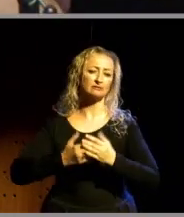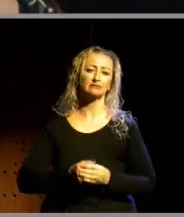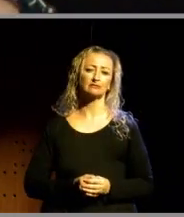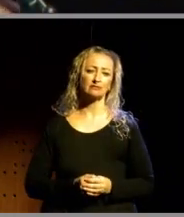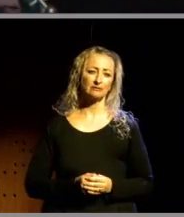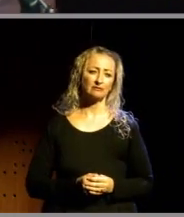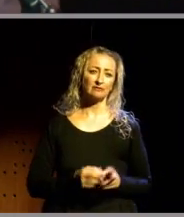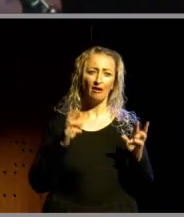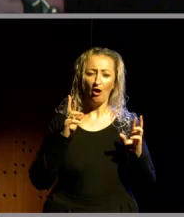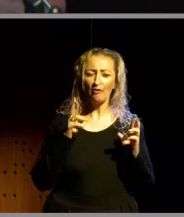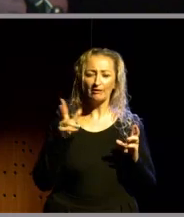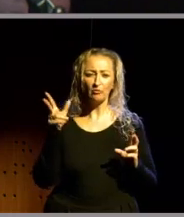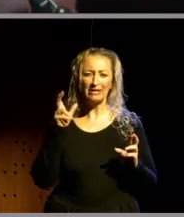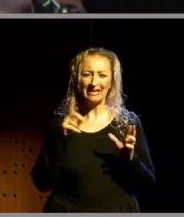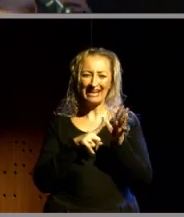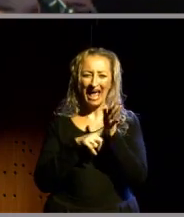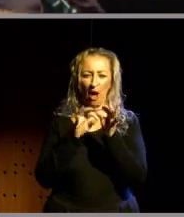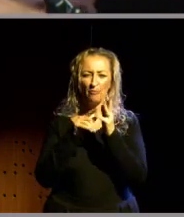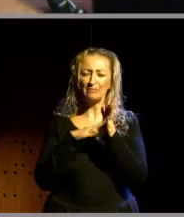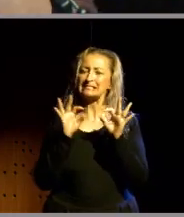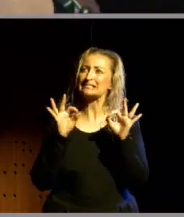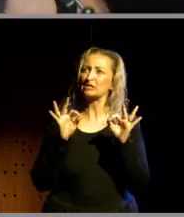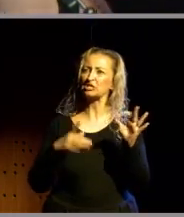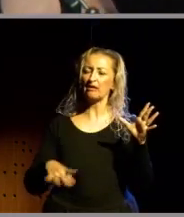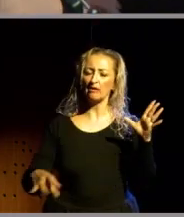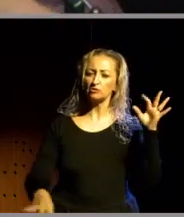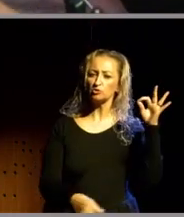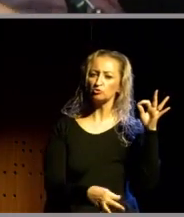especially those strings wasn't beautiful, especially in the space,